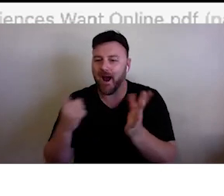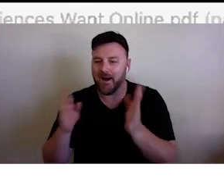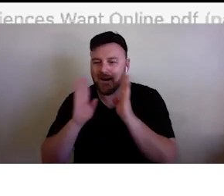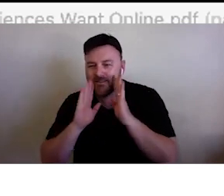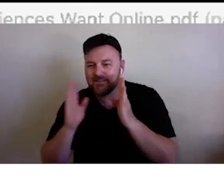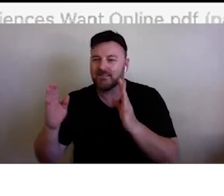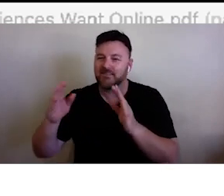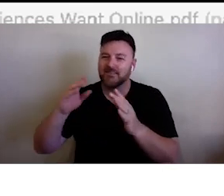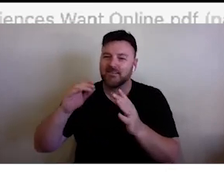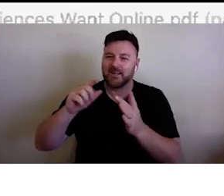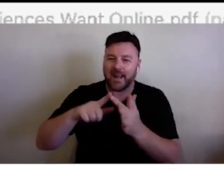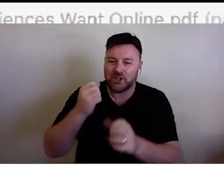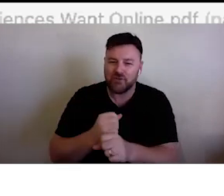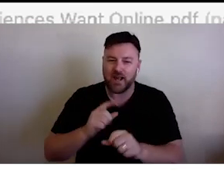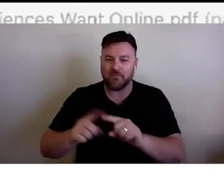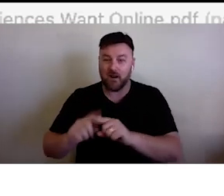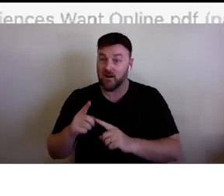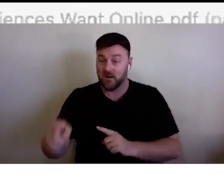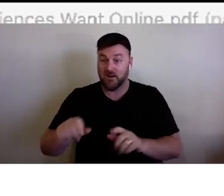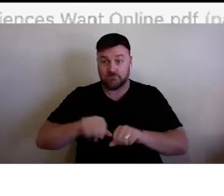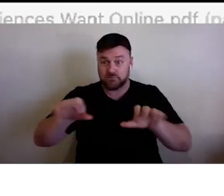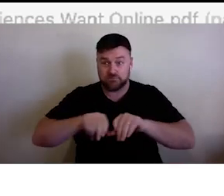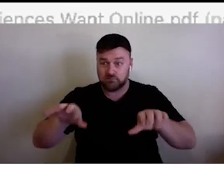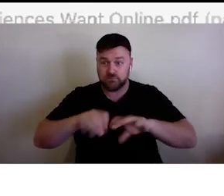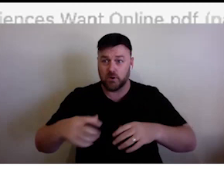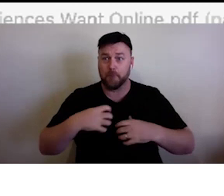and more people come online literally every day. And the average